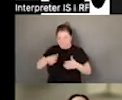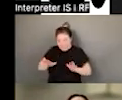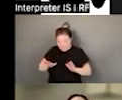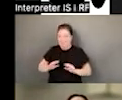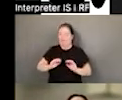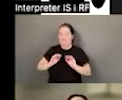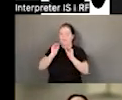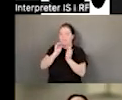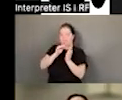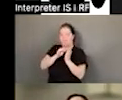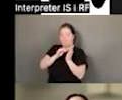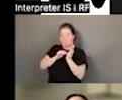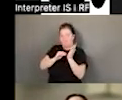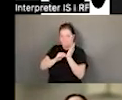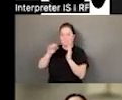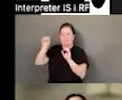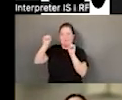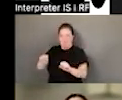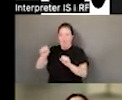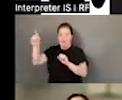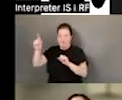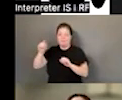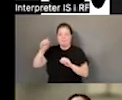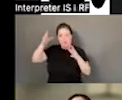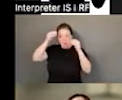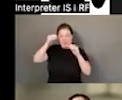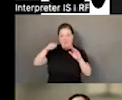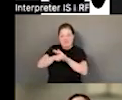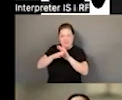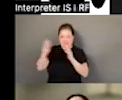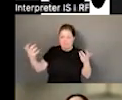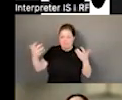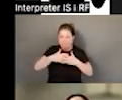And as Susanna said, the project took place during 2022 and it